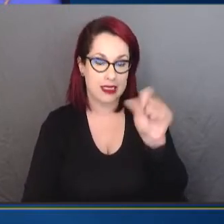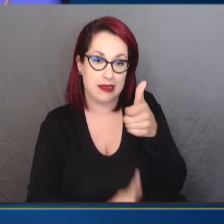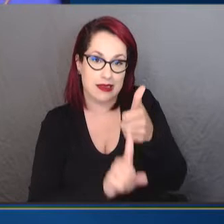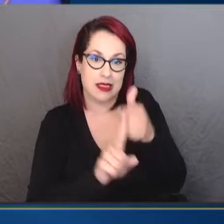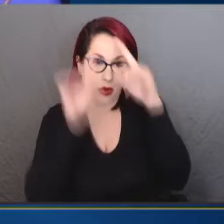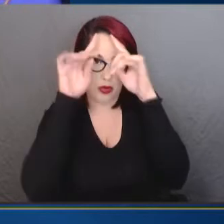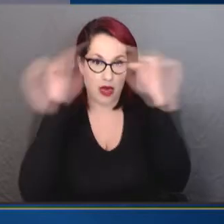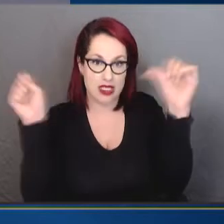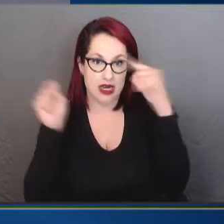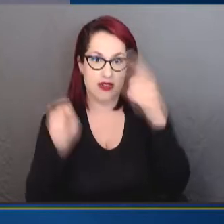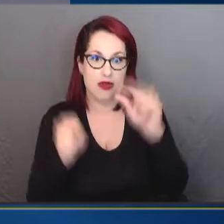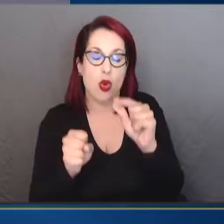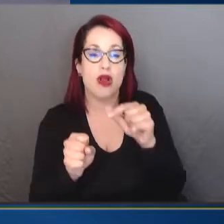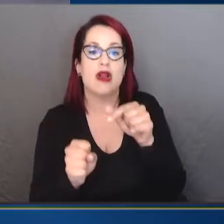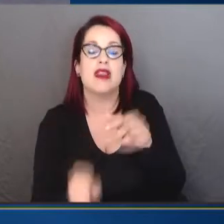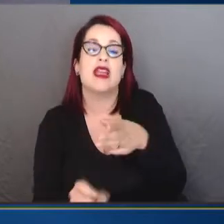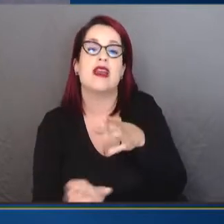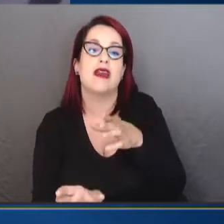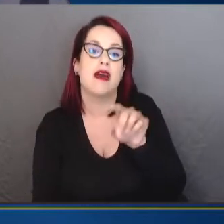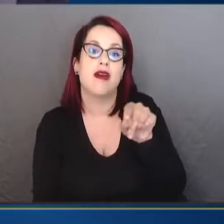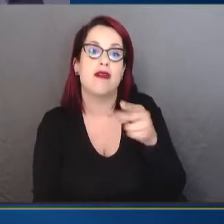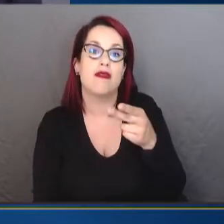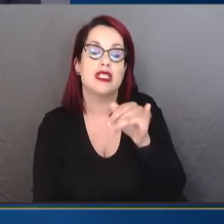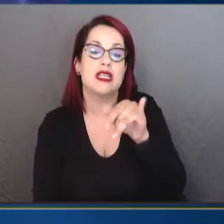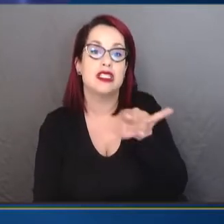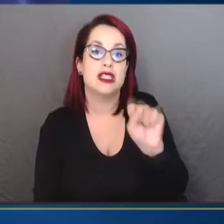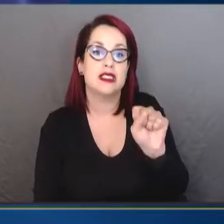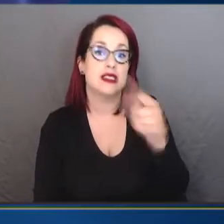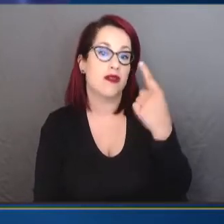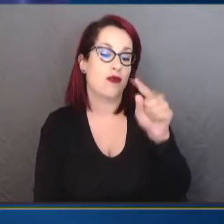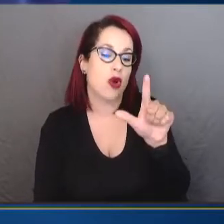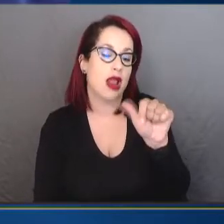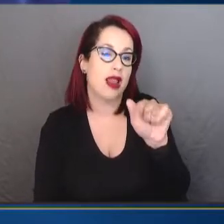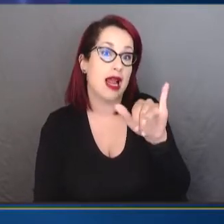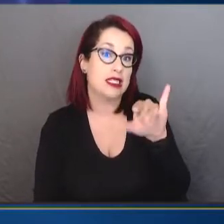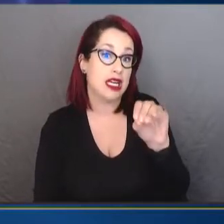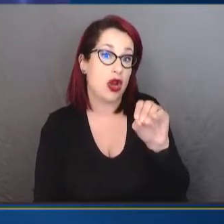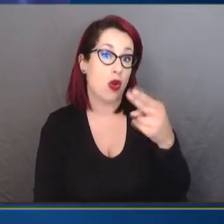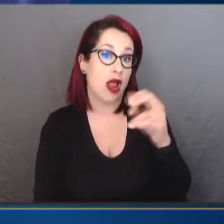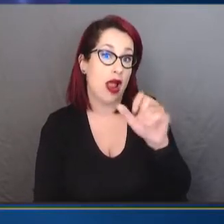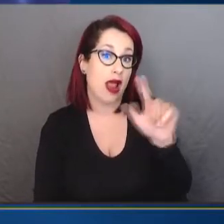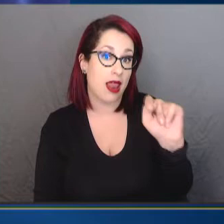Associates for Latino Health. They will launch a new mentorship program that will